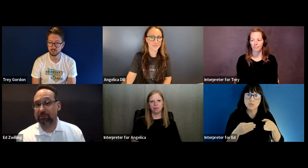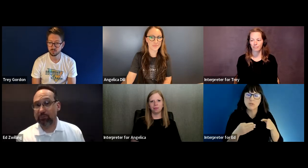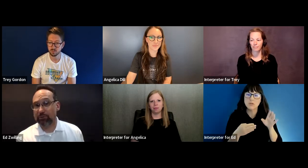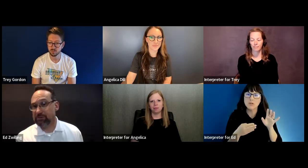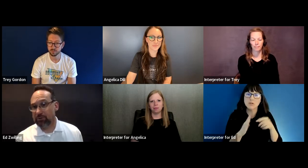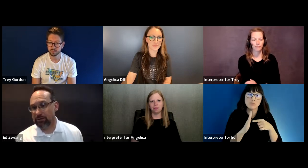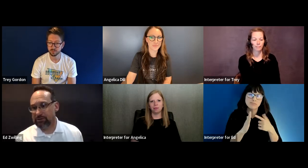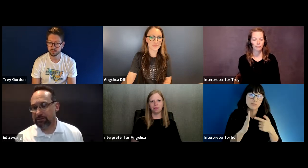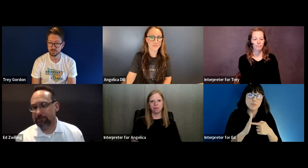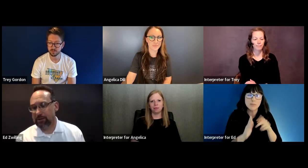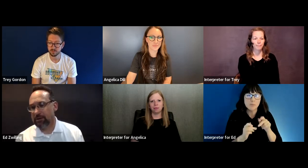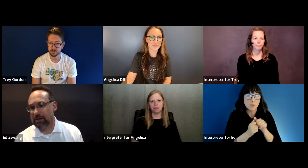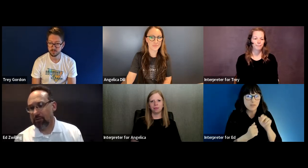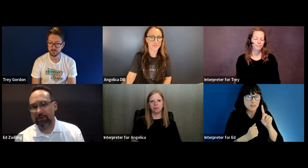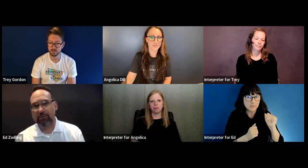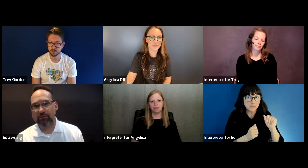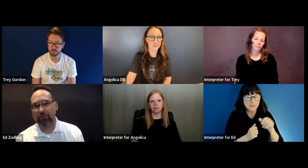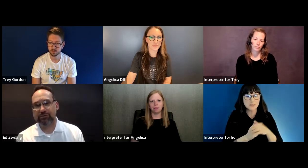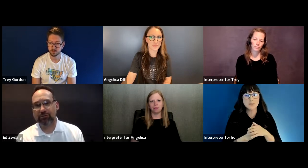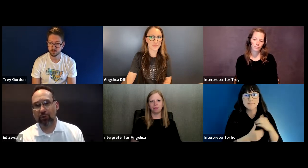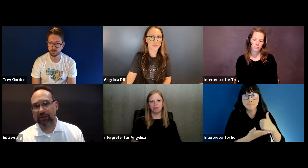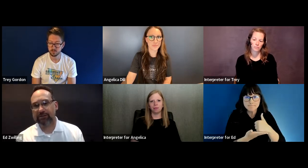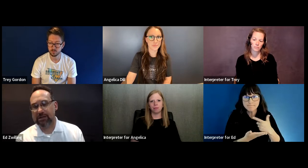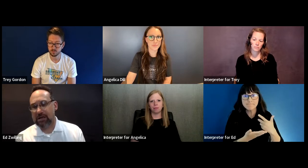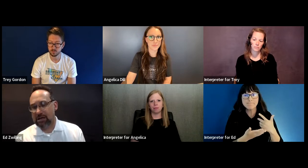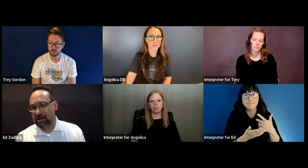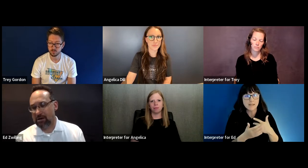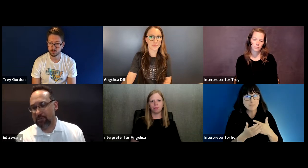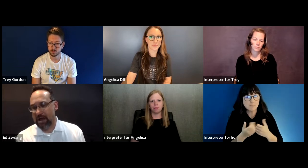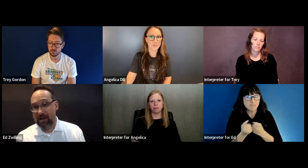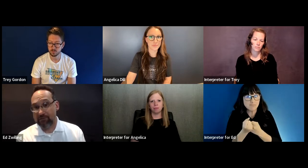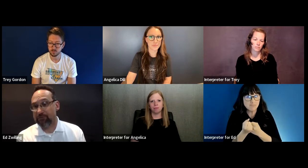people with disabilities uh helping them enforce their civil rights um i have